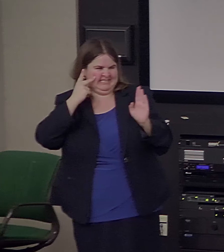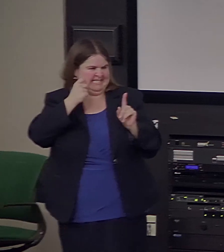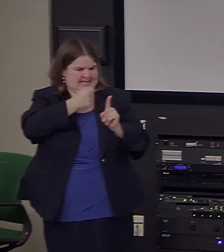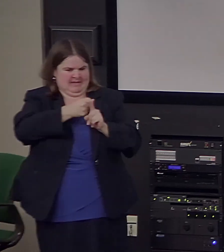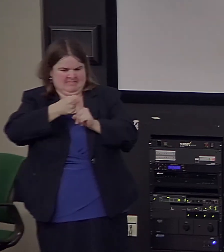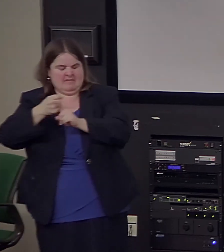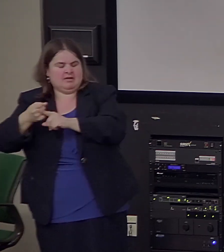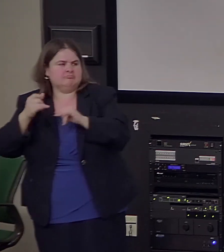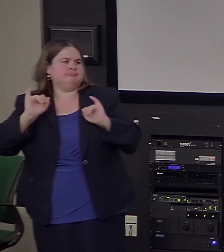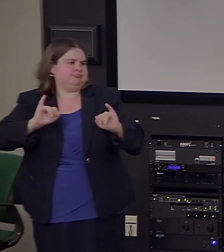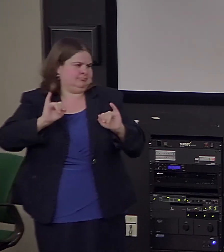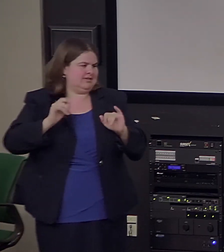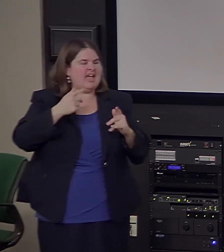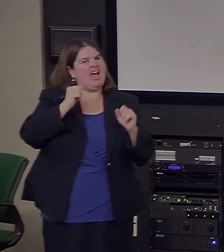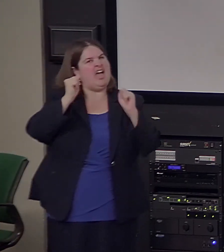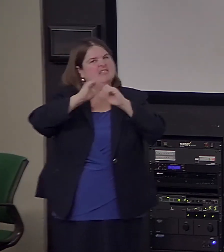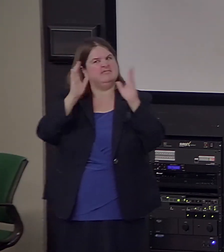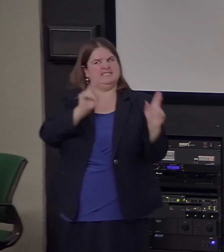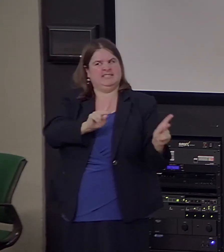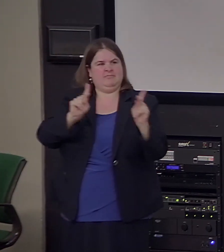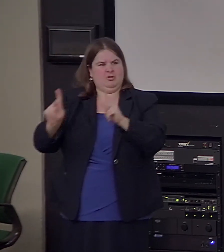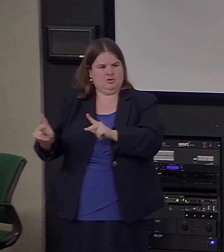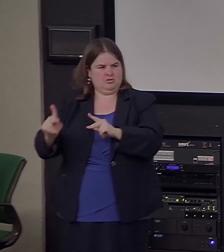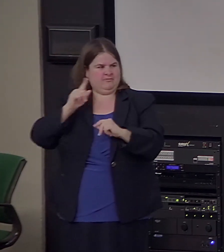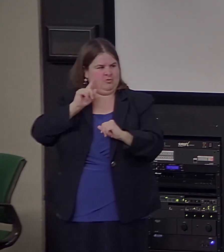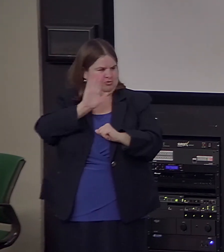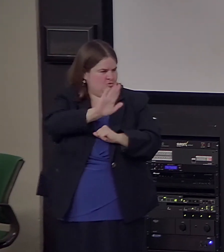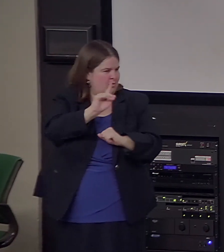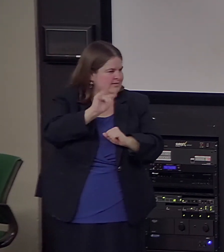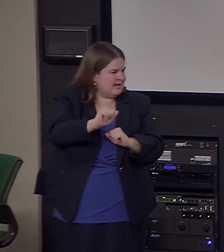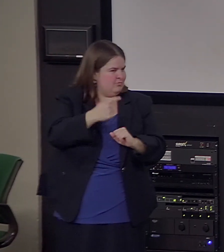And it's similar it seems to me to the data you told us about in terms